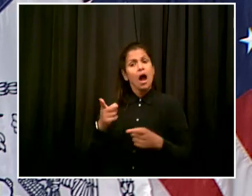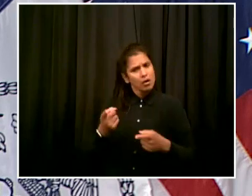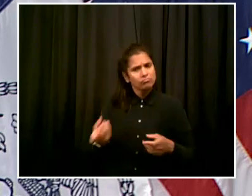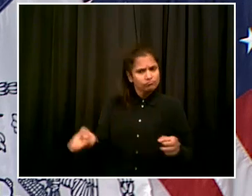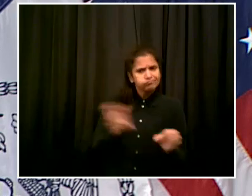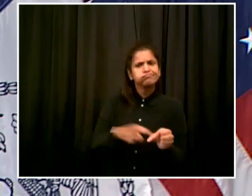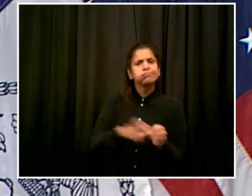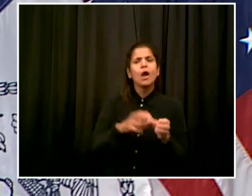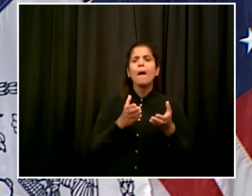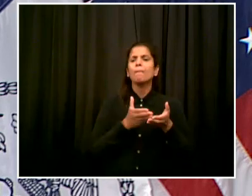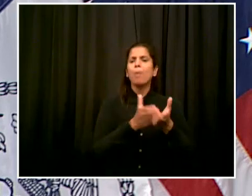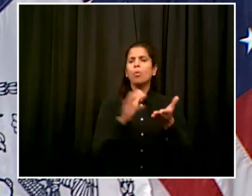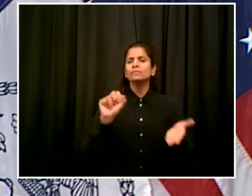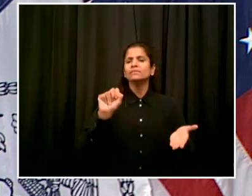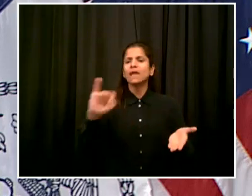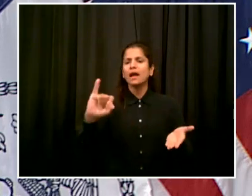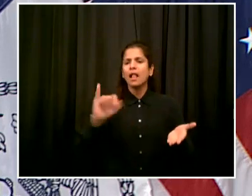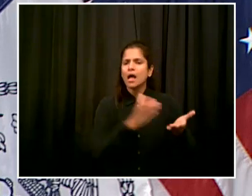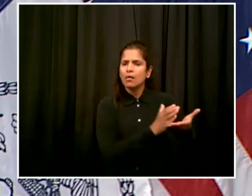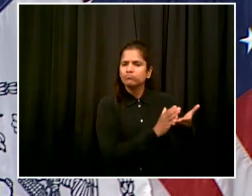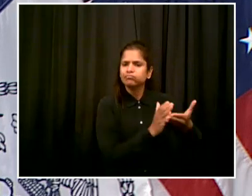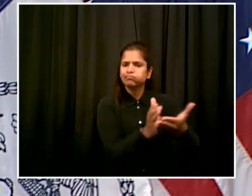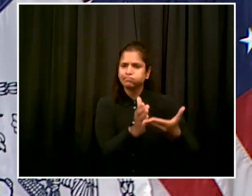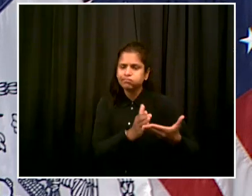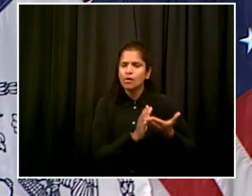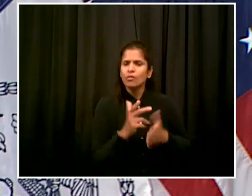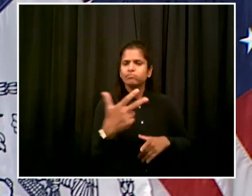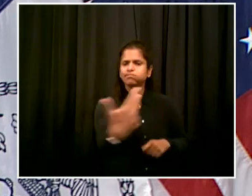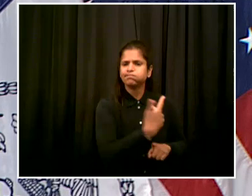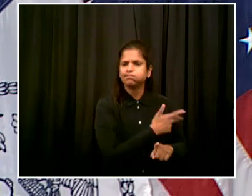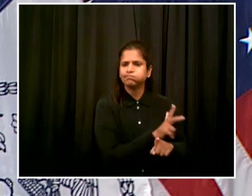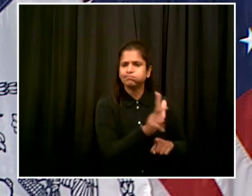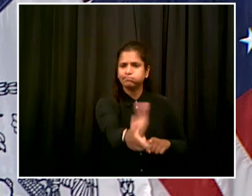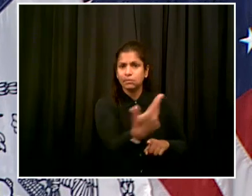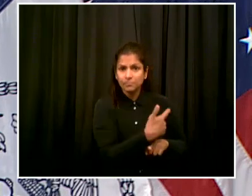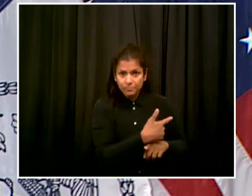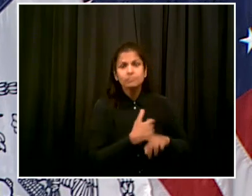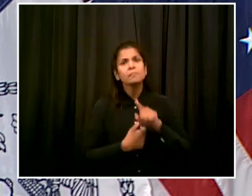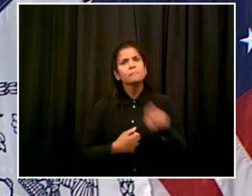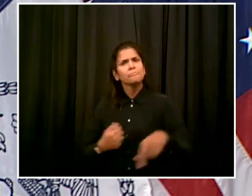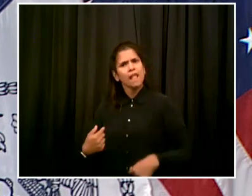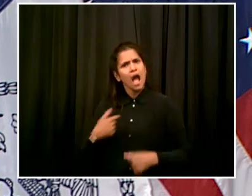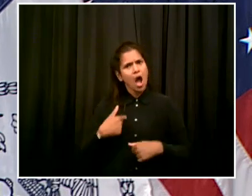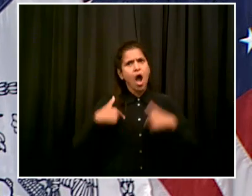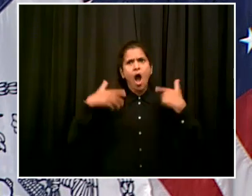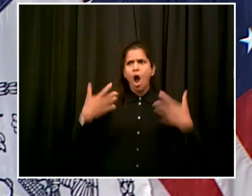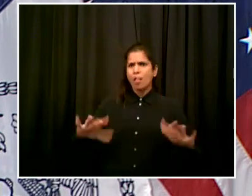CITY FERRY AGAIN. I HAVE BEEN CLEAFOR R